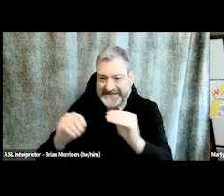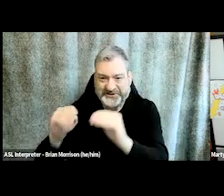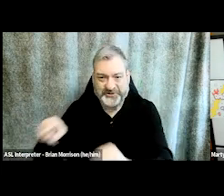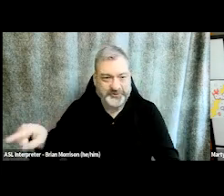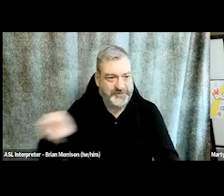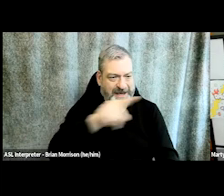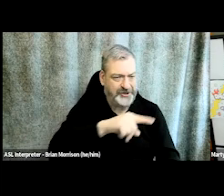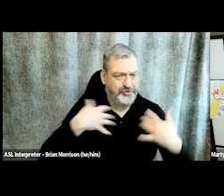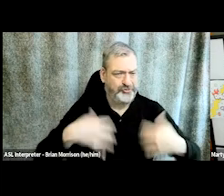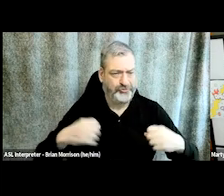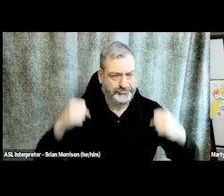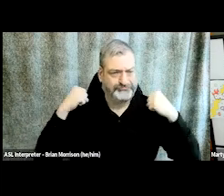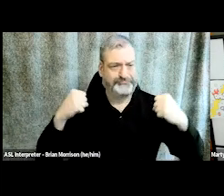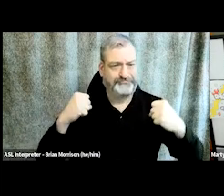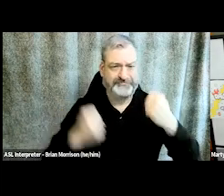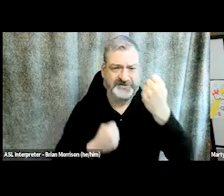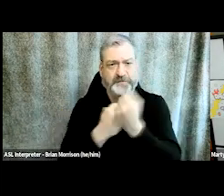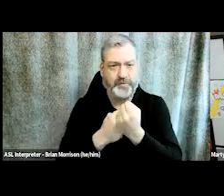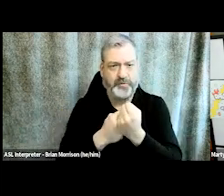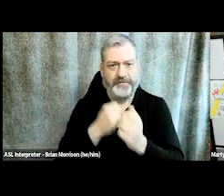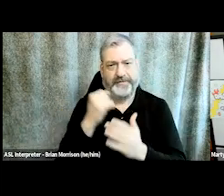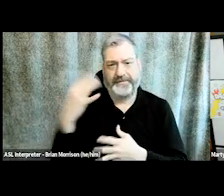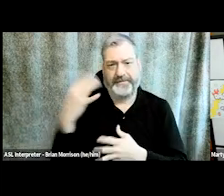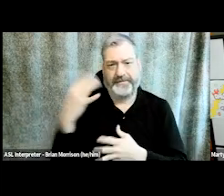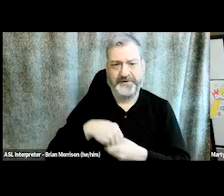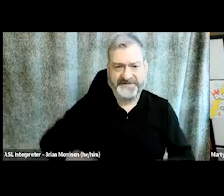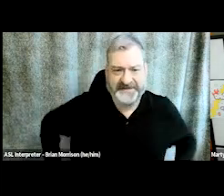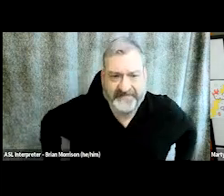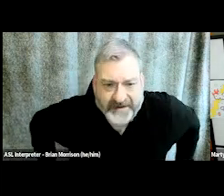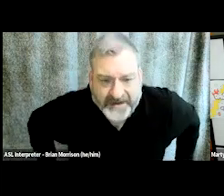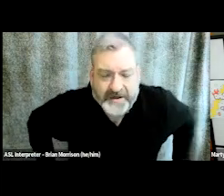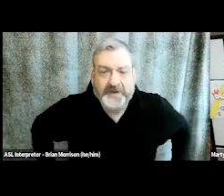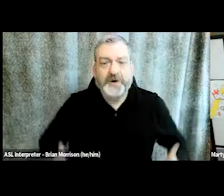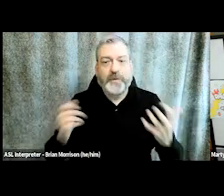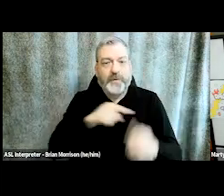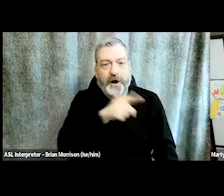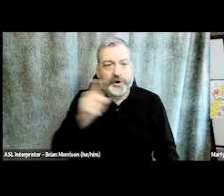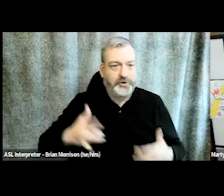up organizations that feel confident and excited to be more inclusive.